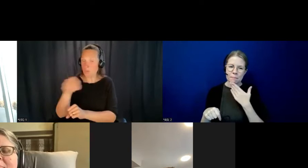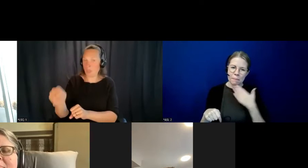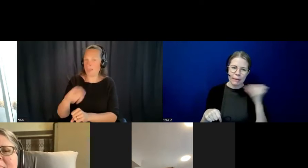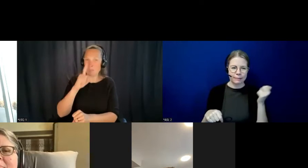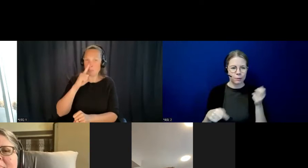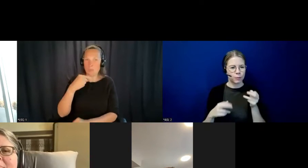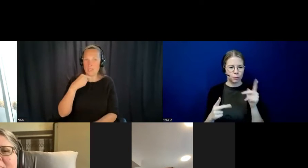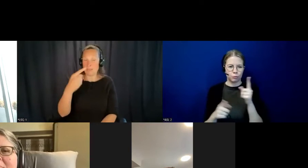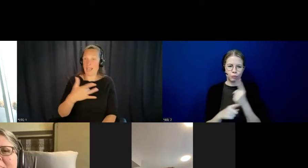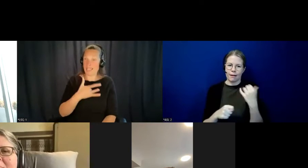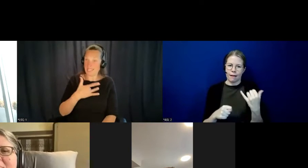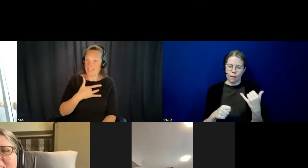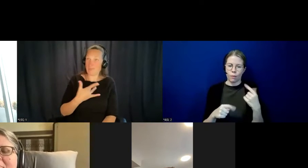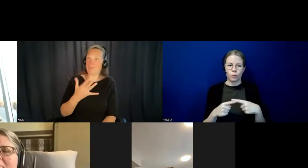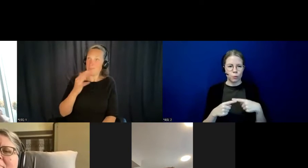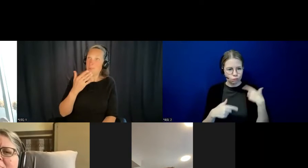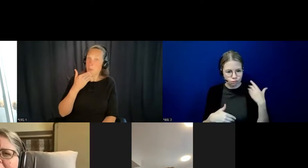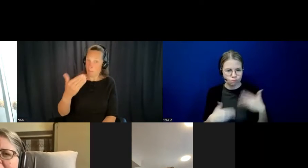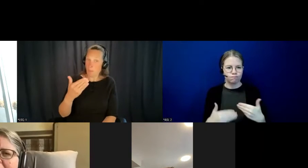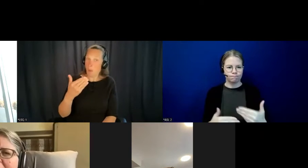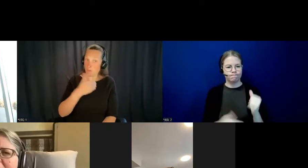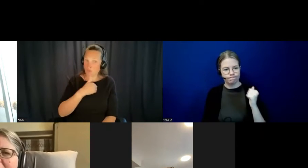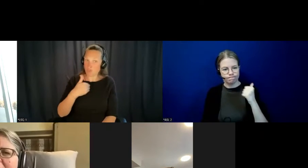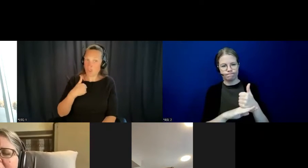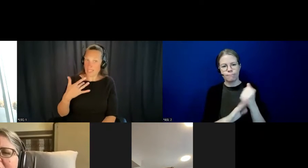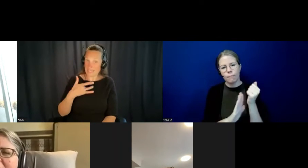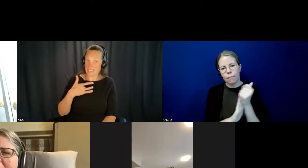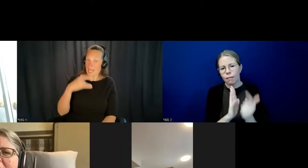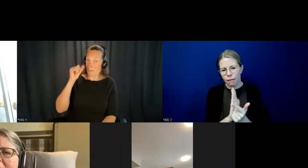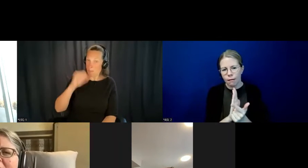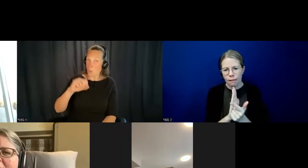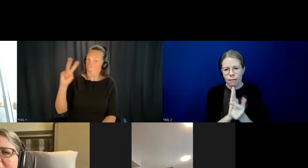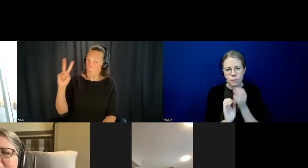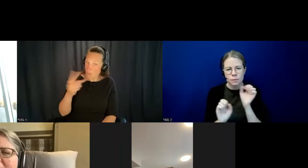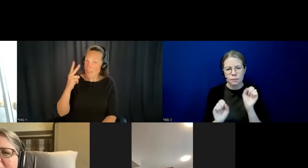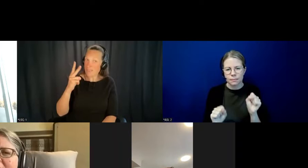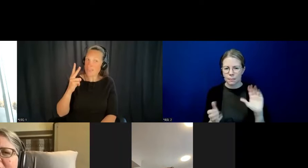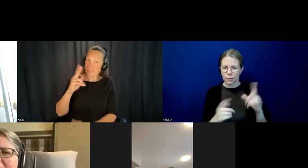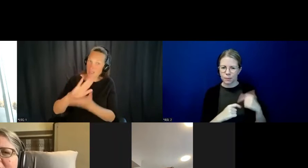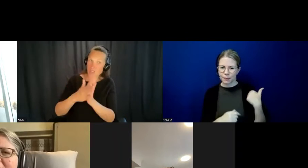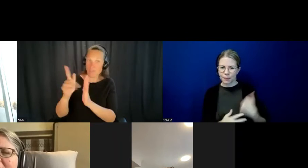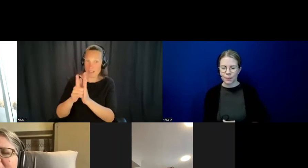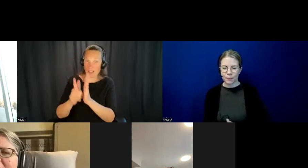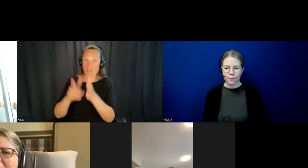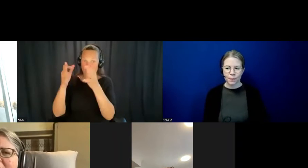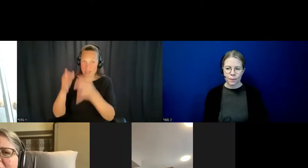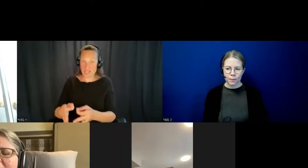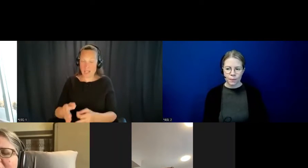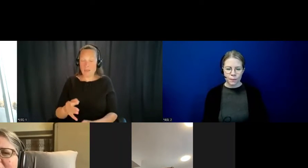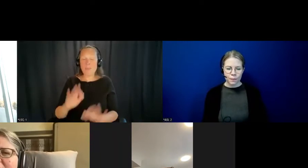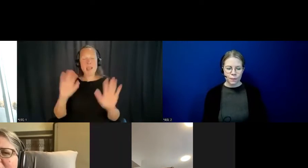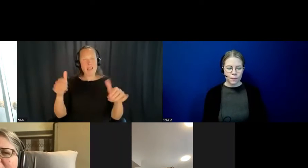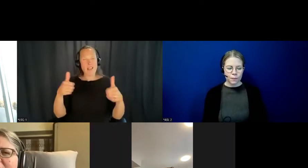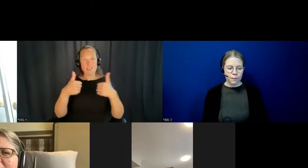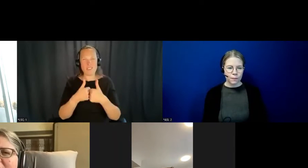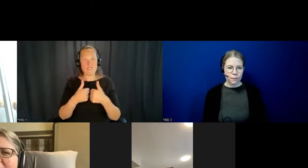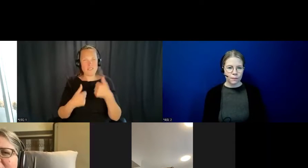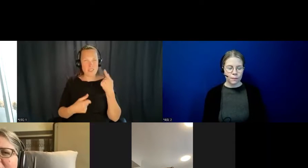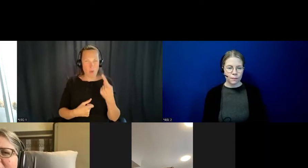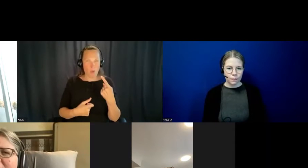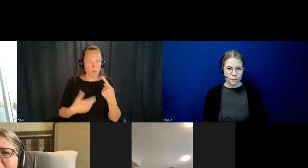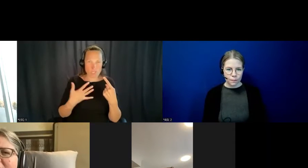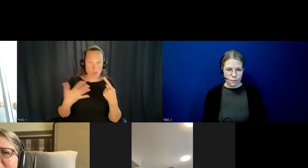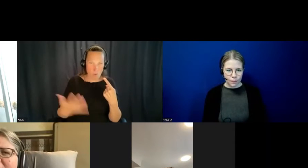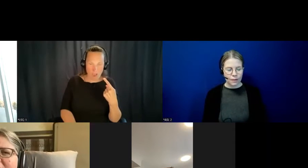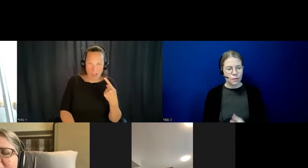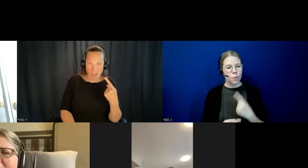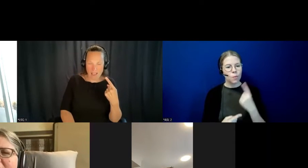LAW FAIRLY QUICKLY. THE ONE CHALLENGE I THINK IS THE QUESTION OF COST. AND THERE WILL BE SOME